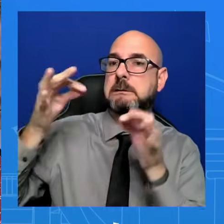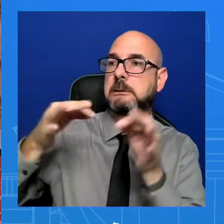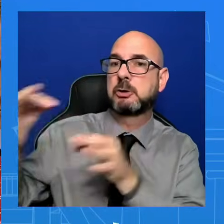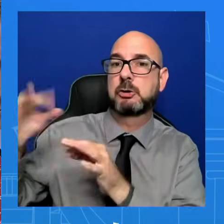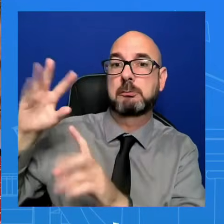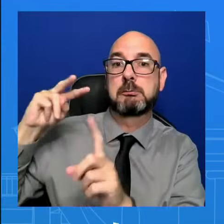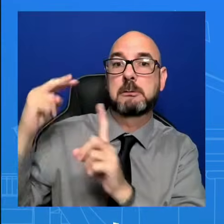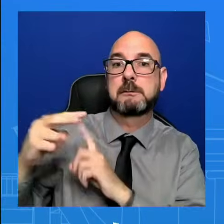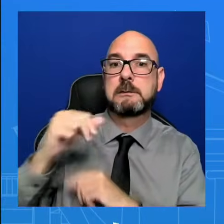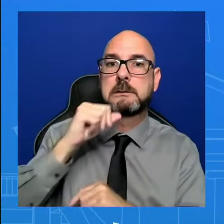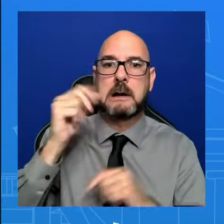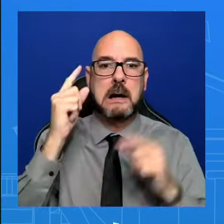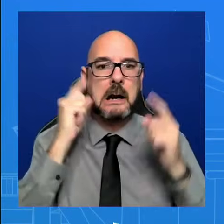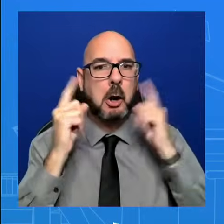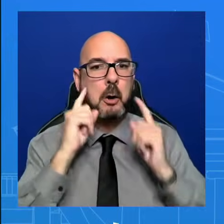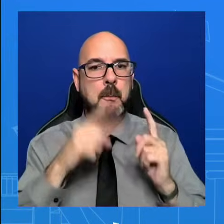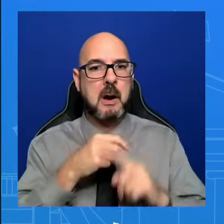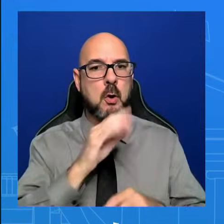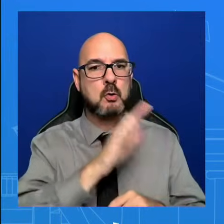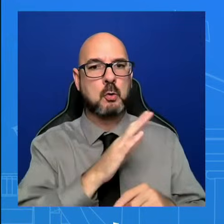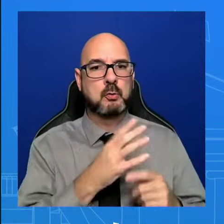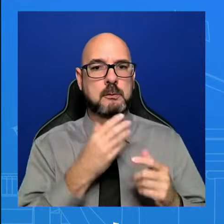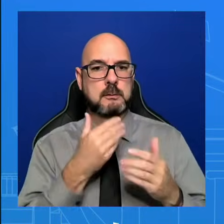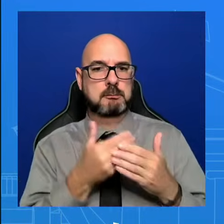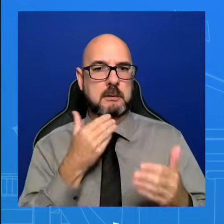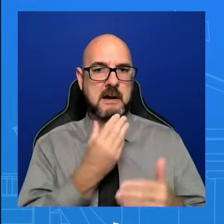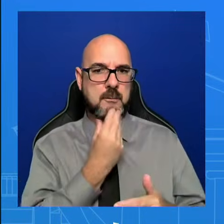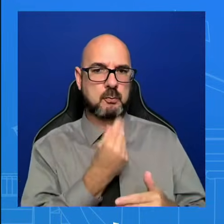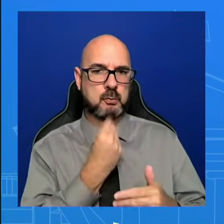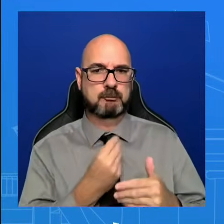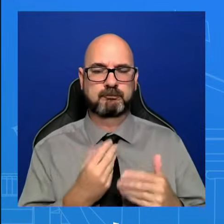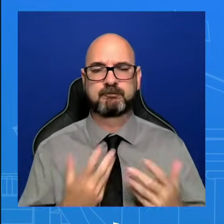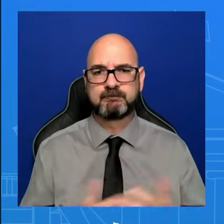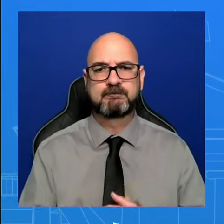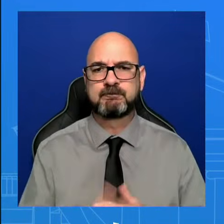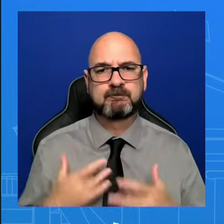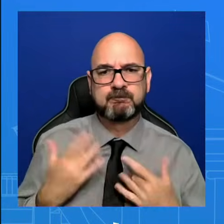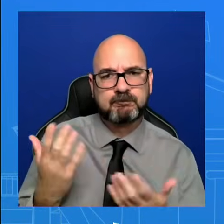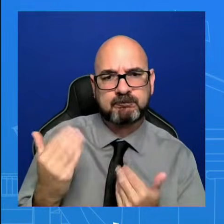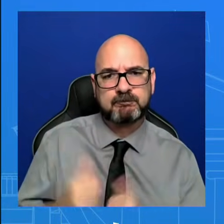Ms. Jean-Pierre: I mean, we have been very consistent from this administration about antisemitism,